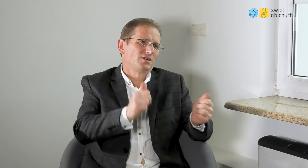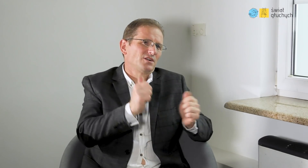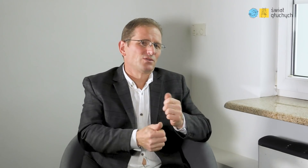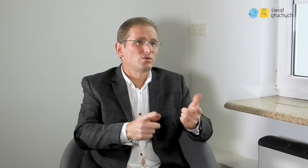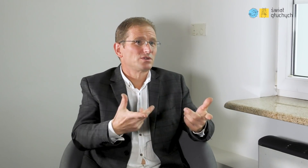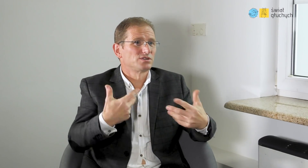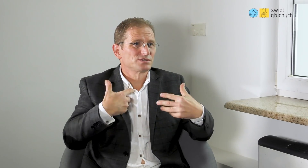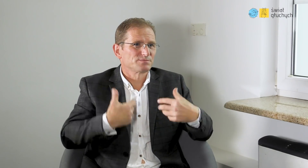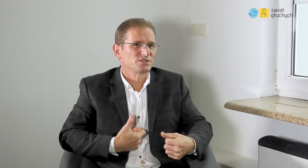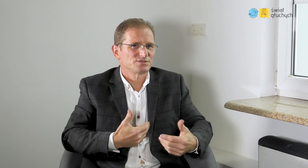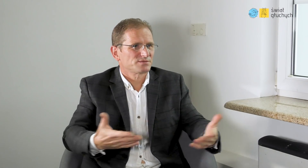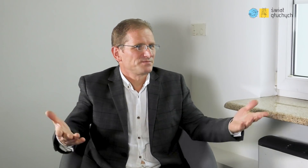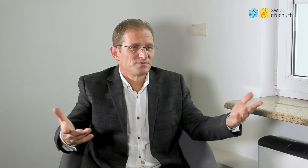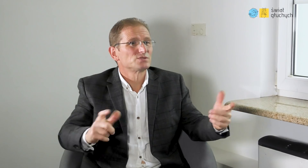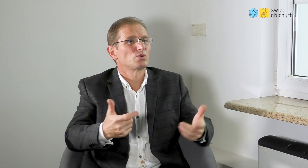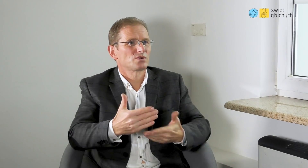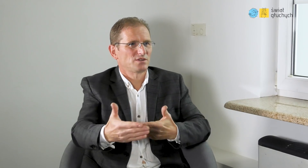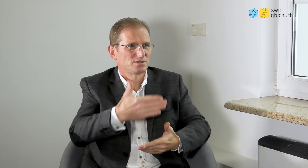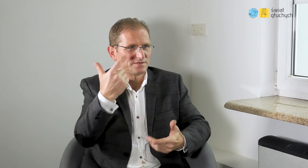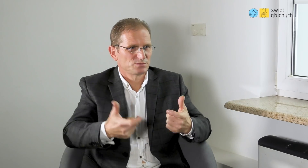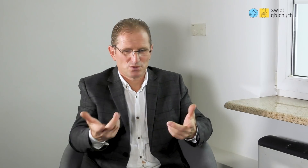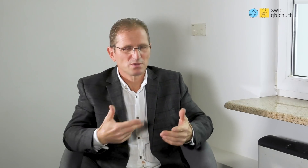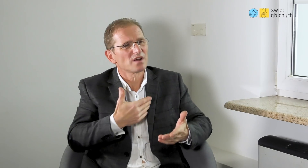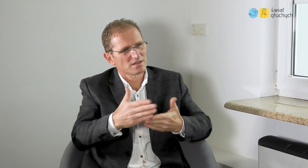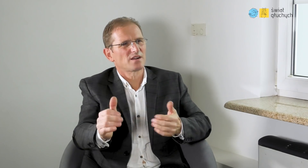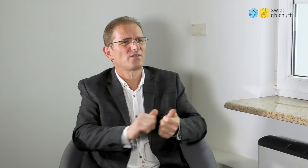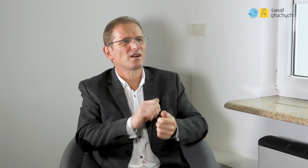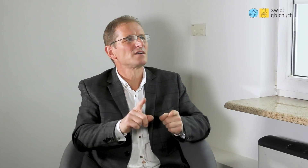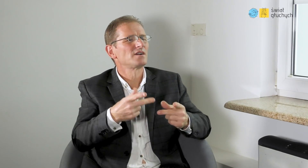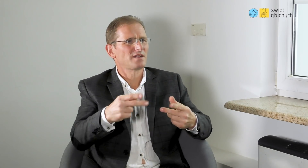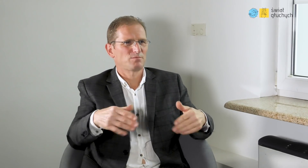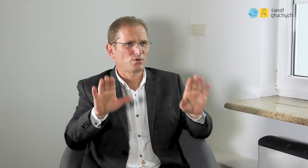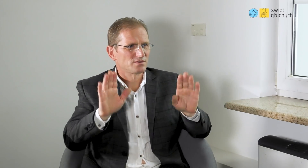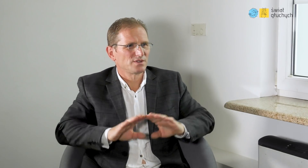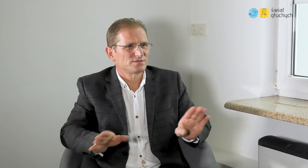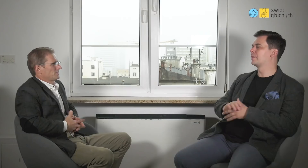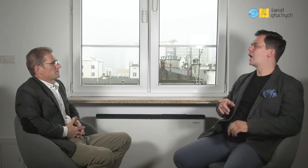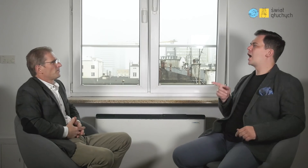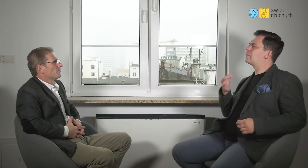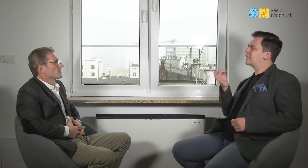More changes, more new people. I'm already tired of this, not sure what's going to happen next. For my part, I know that I will definitely not give up and will continue to fight.